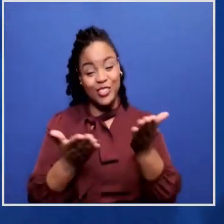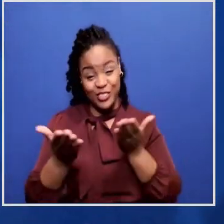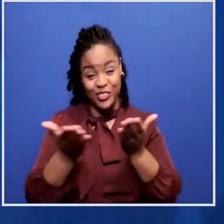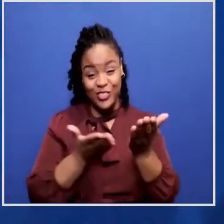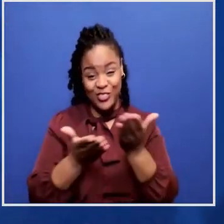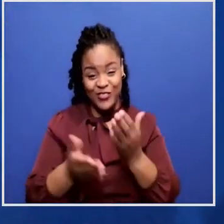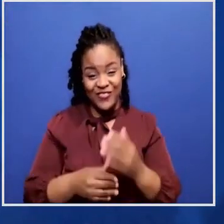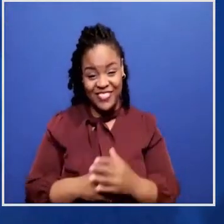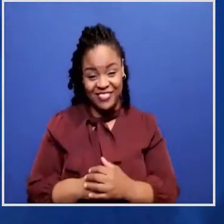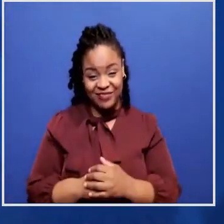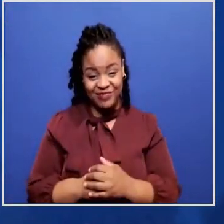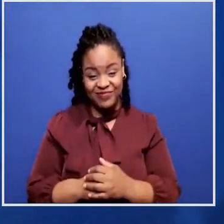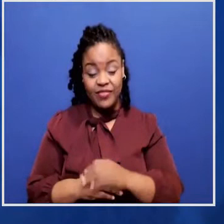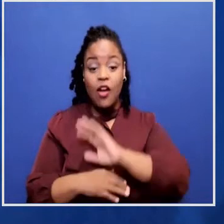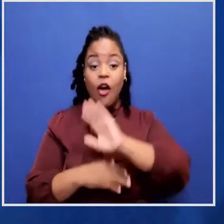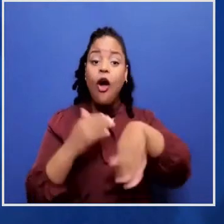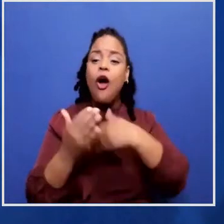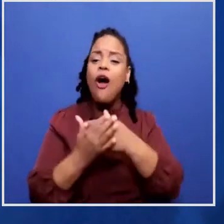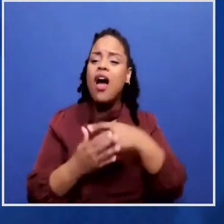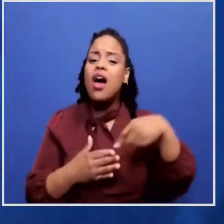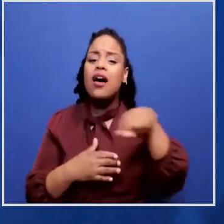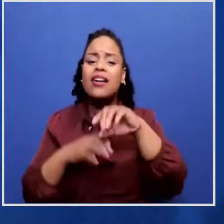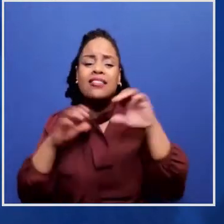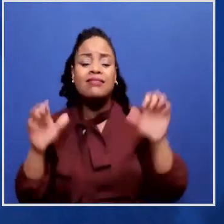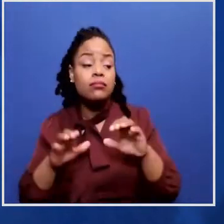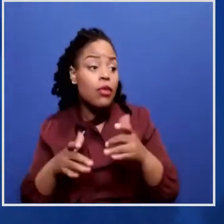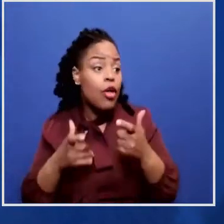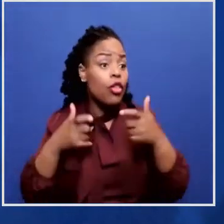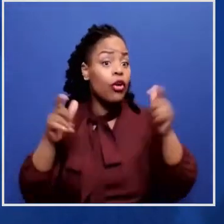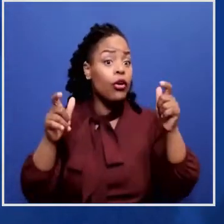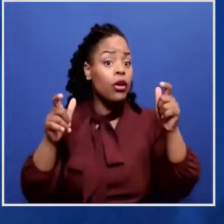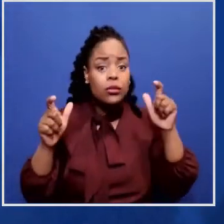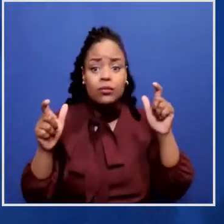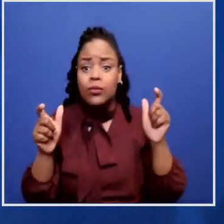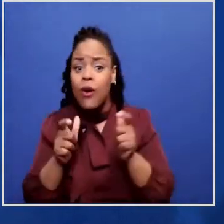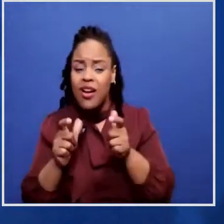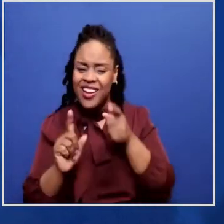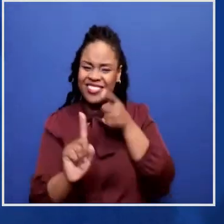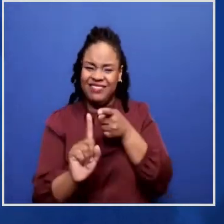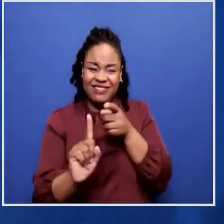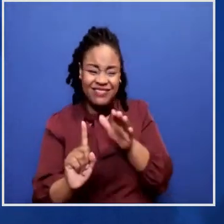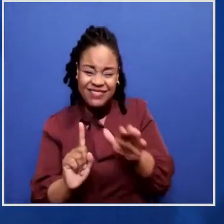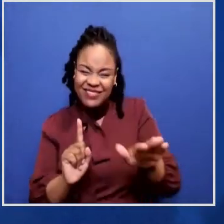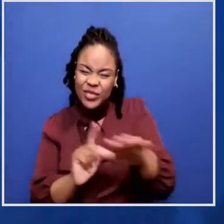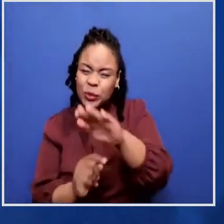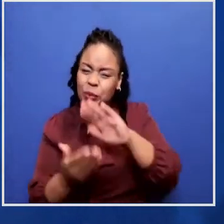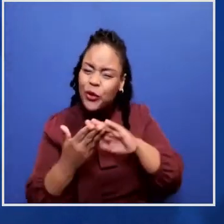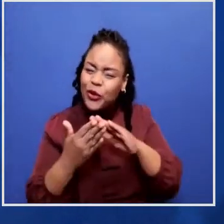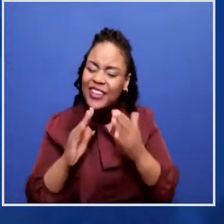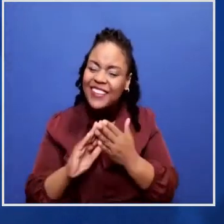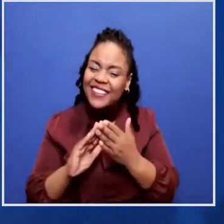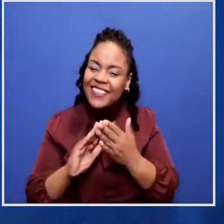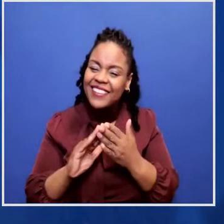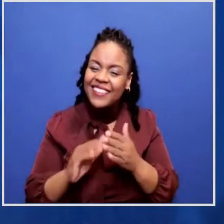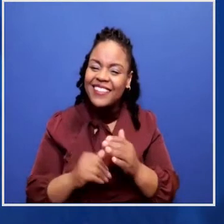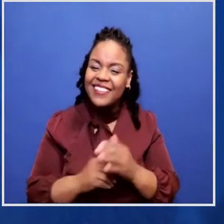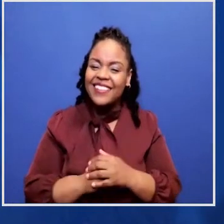SERVICE, NATIONWIDE. ALL TAKING STEPS, LARGE AND